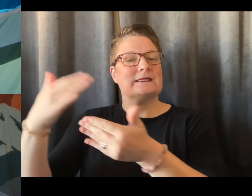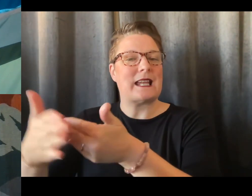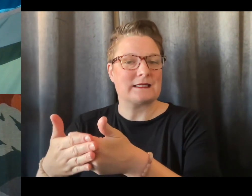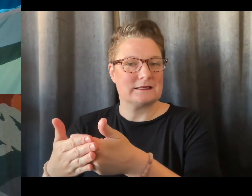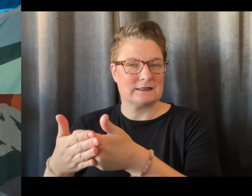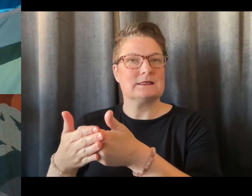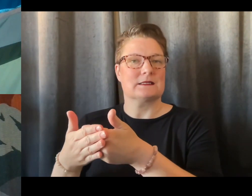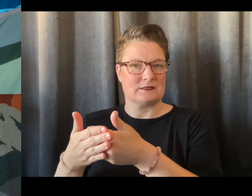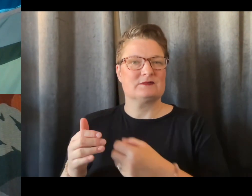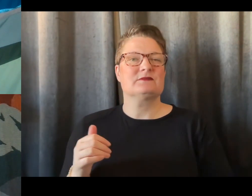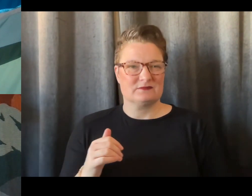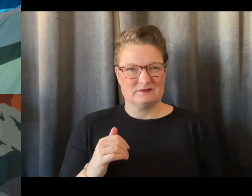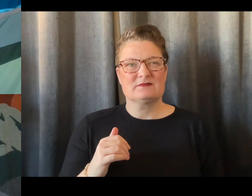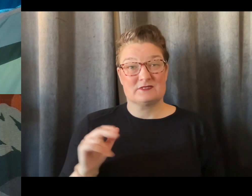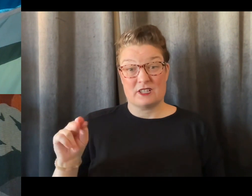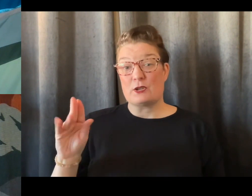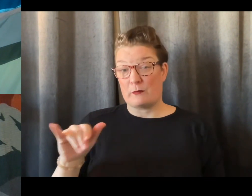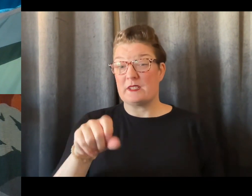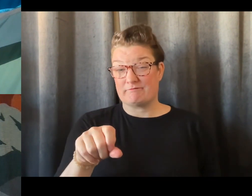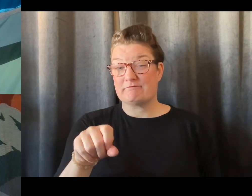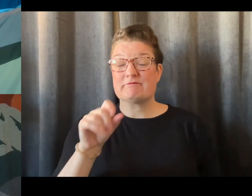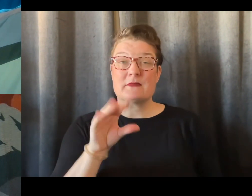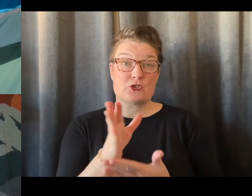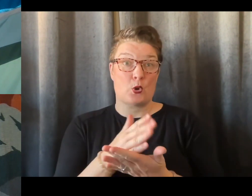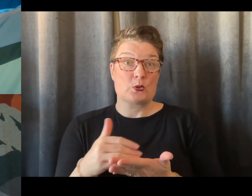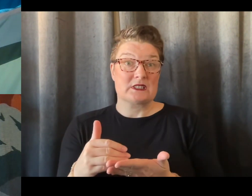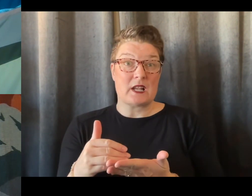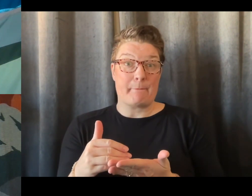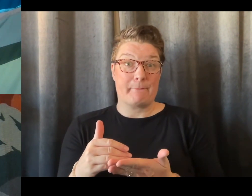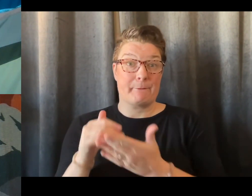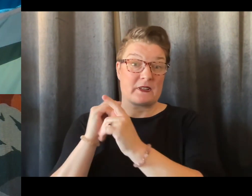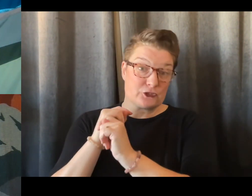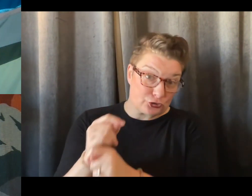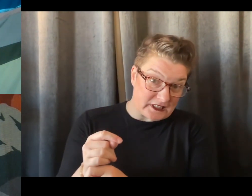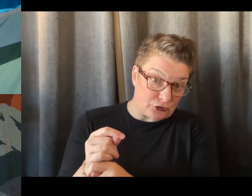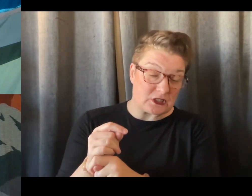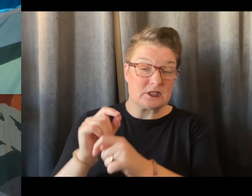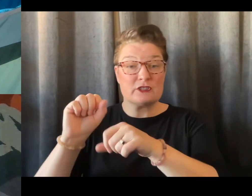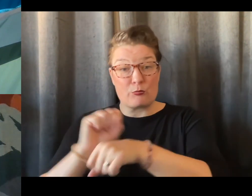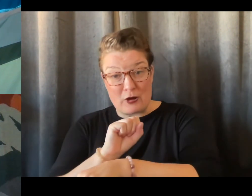Nomy: Yeah, so some of the, some of the traditions or practices associated with,